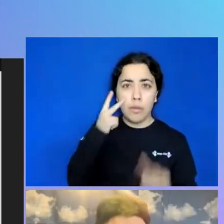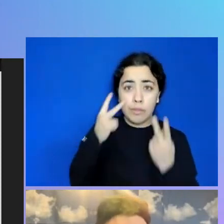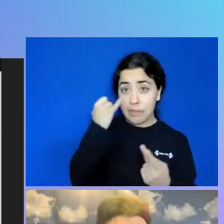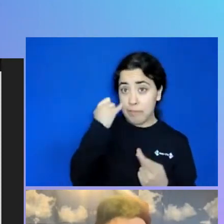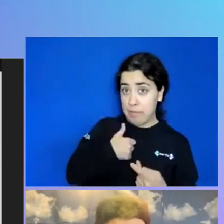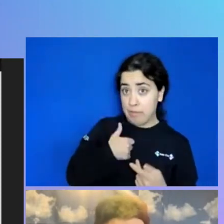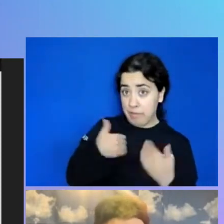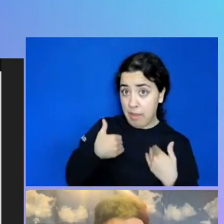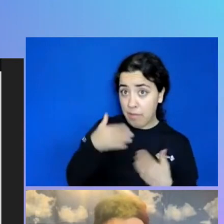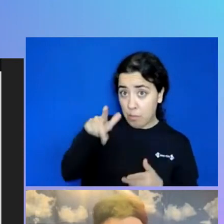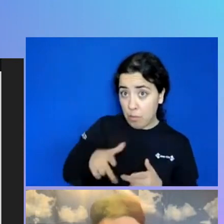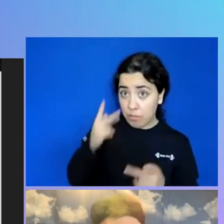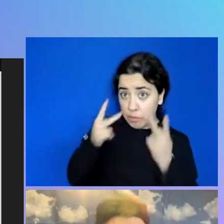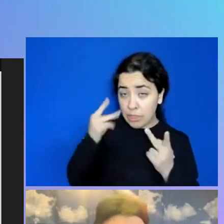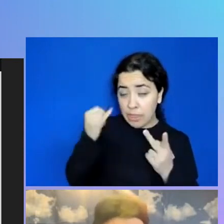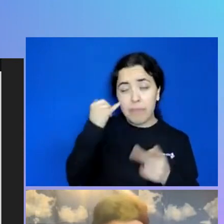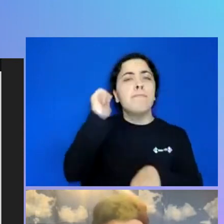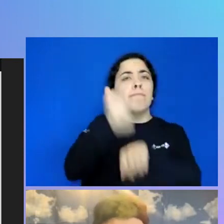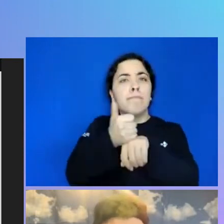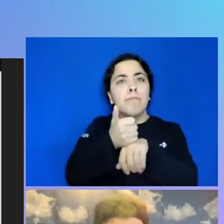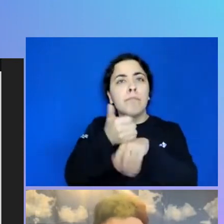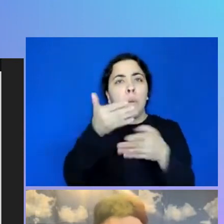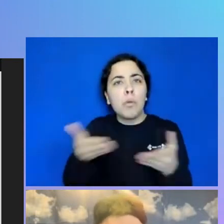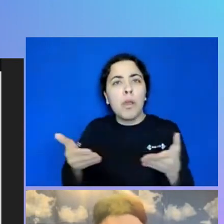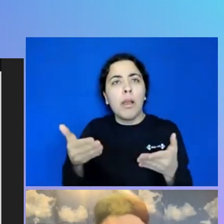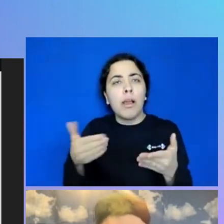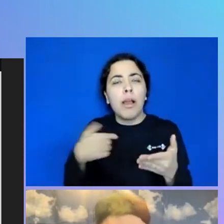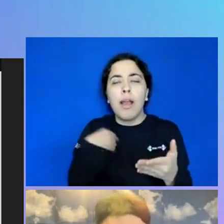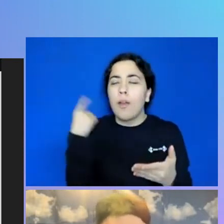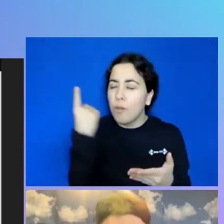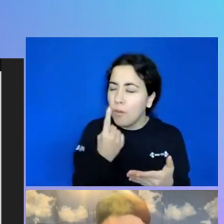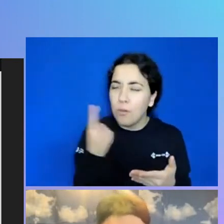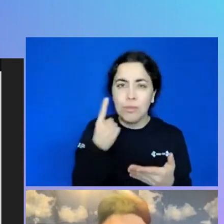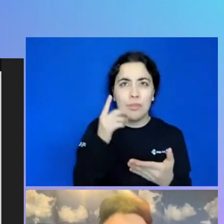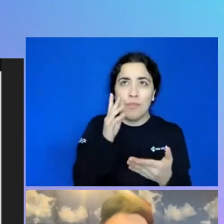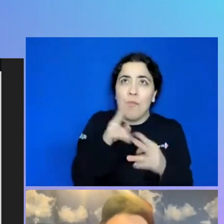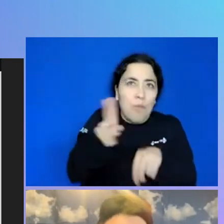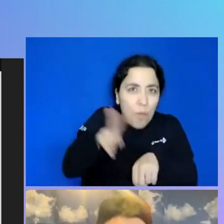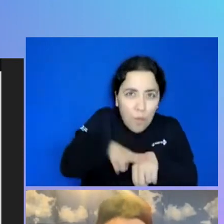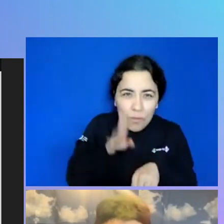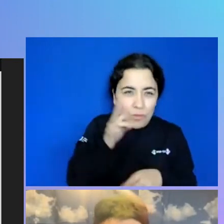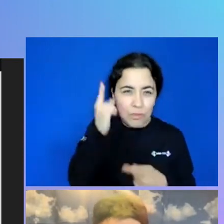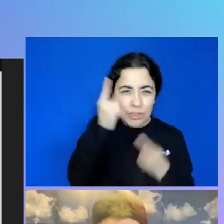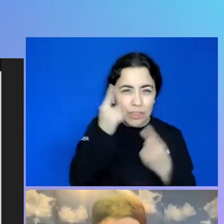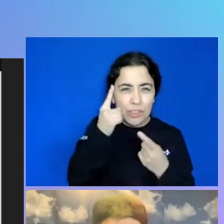to not take that into account.